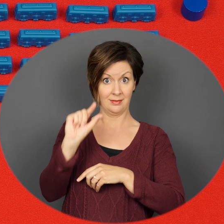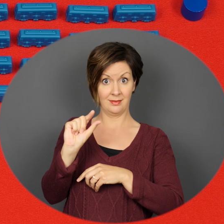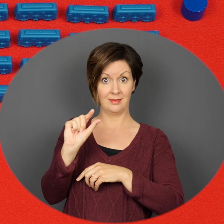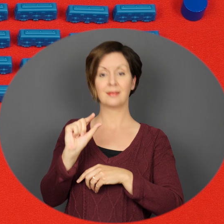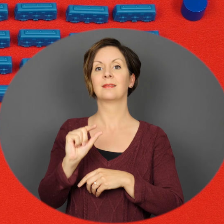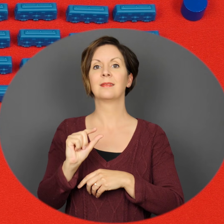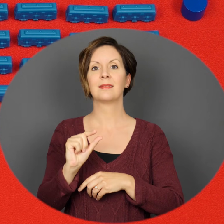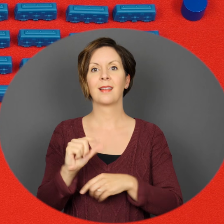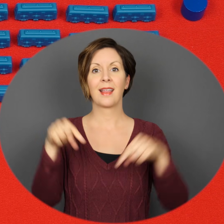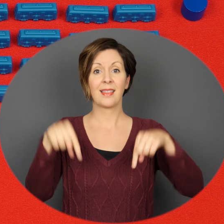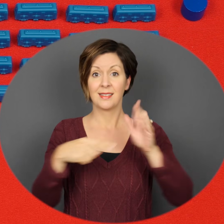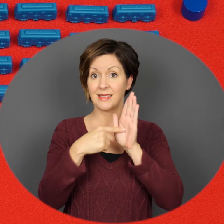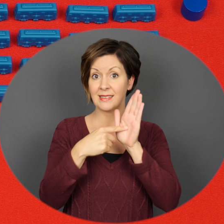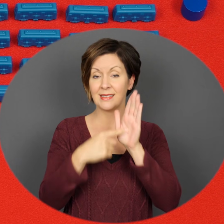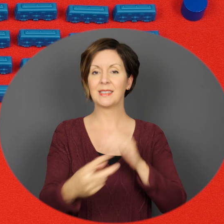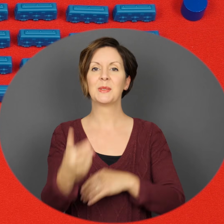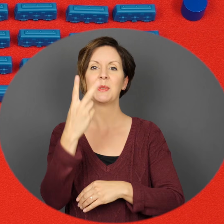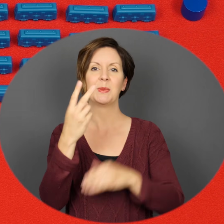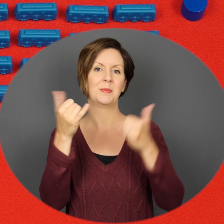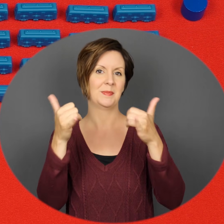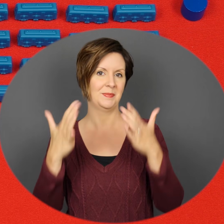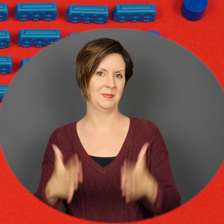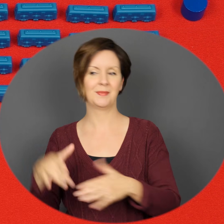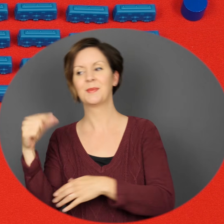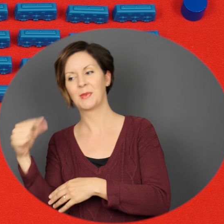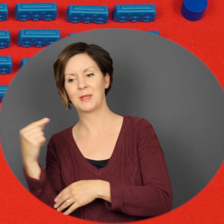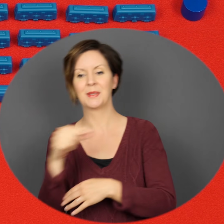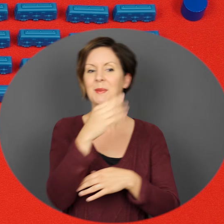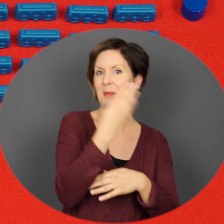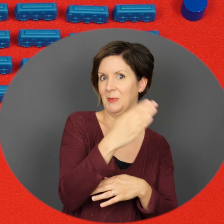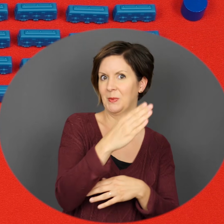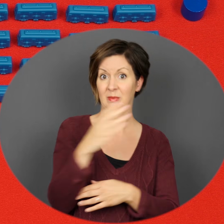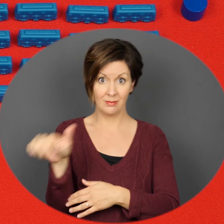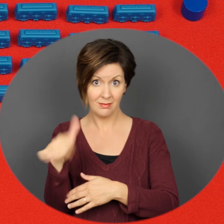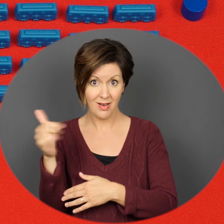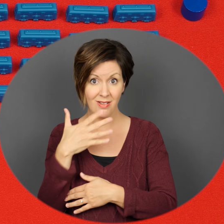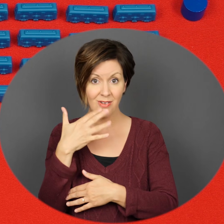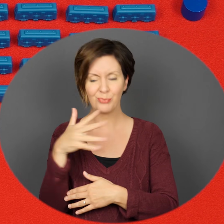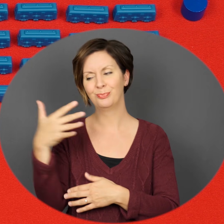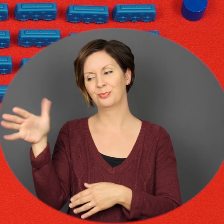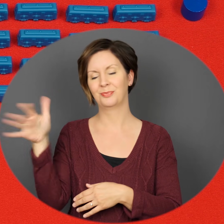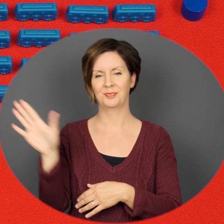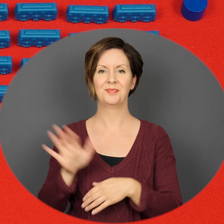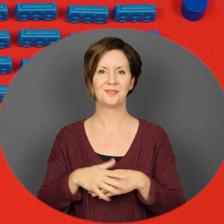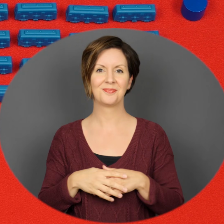I'll be setting up a two-player game between green and blue so I'll returned the other player colors and markers back to the box.